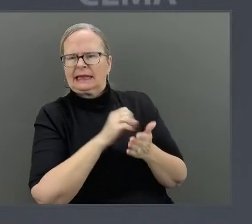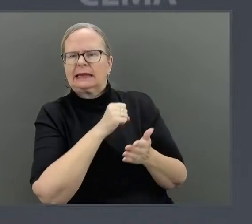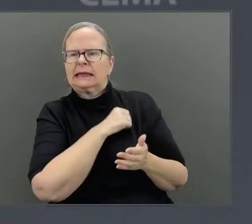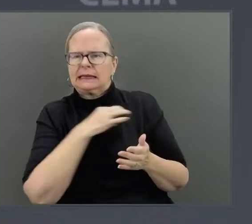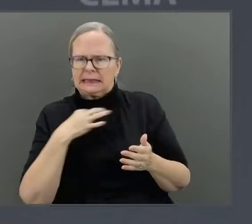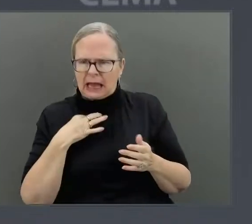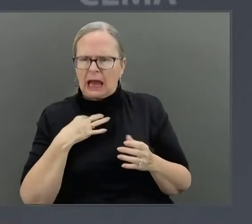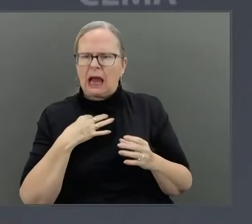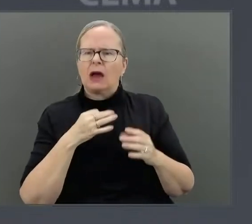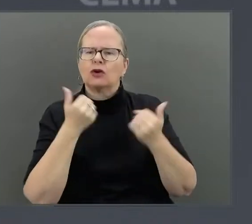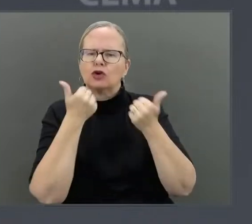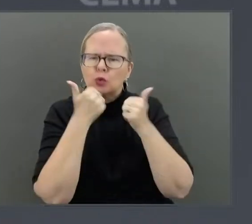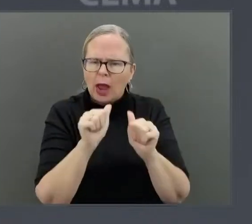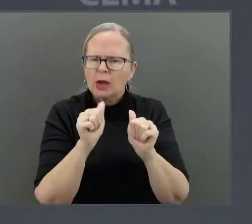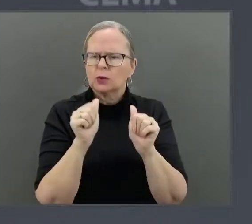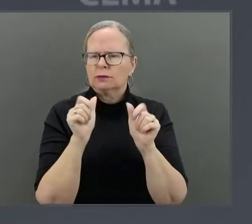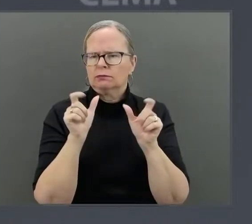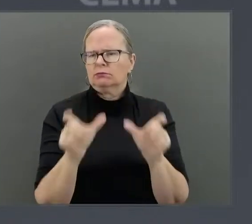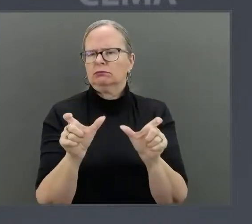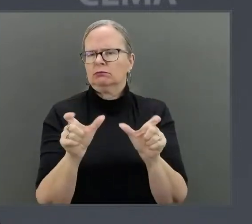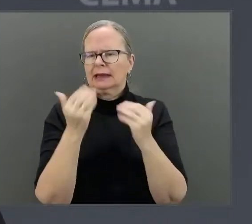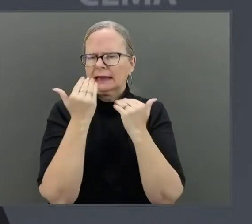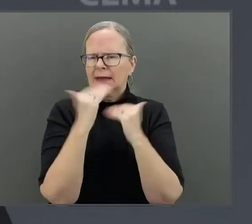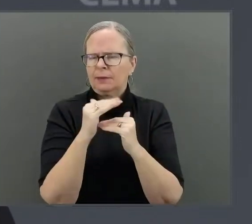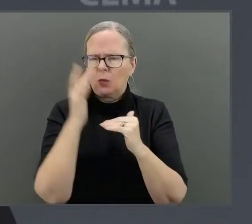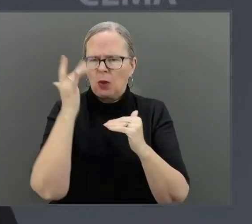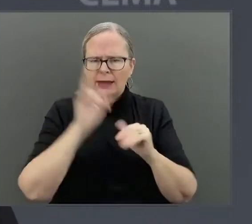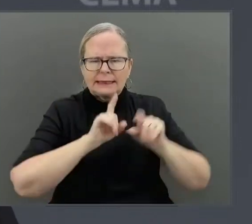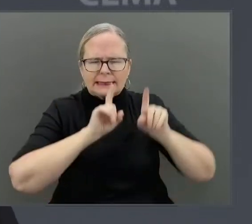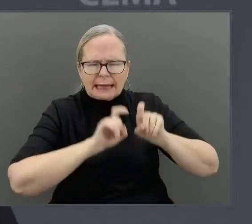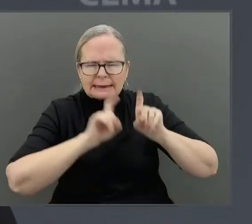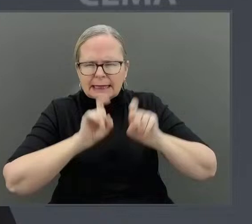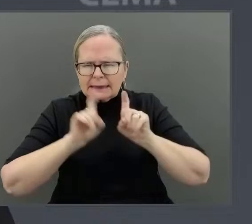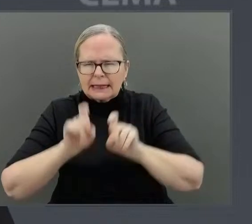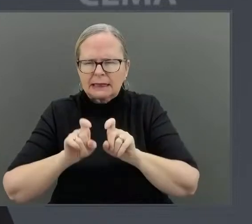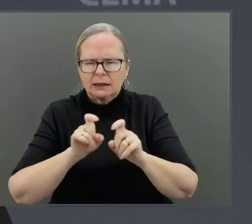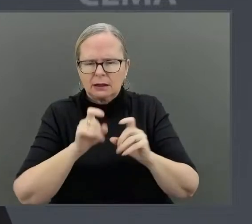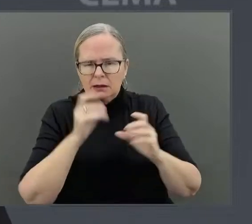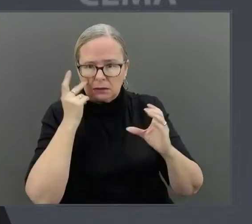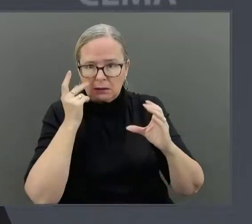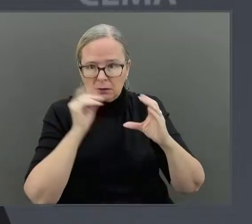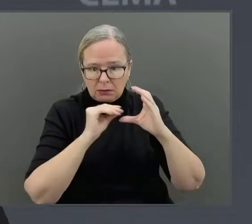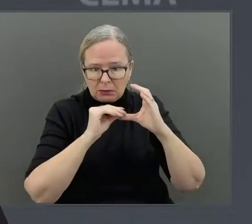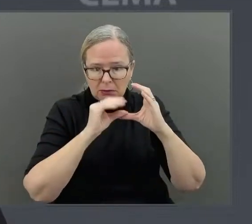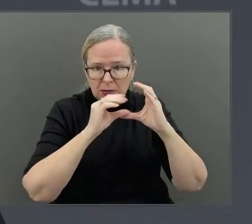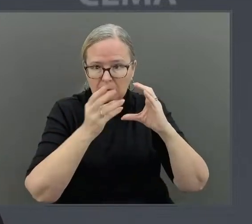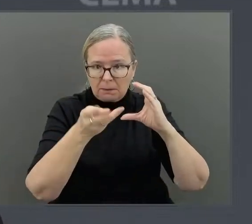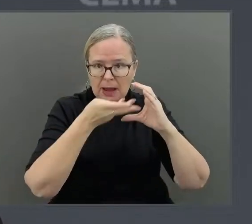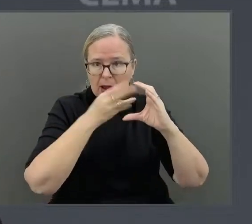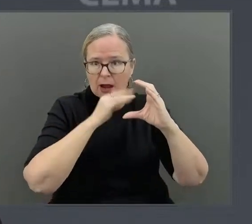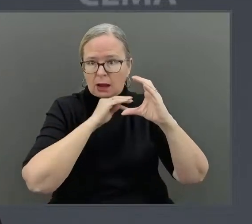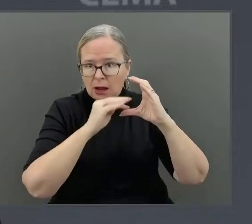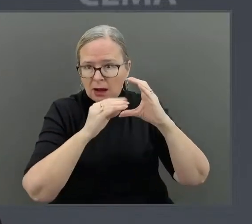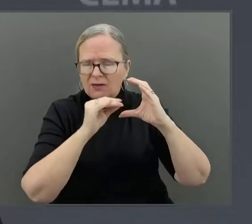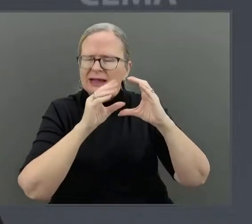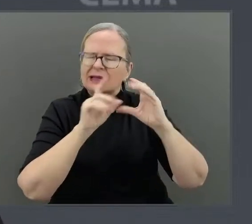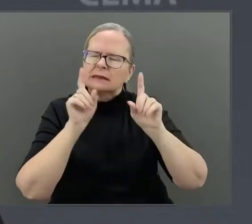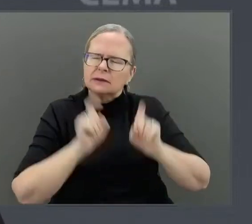this important work harassing City staff who are doing critical repair or regulatory work